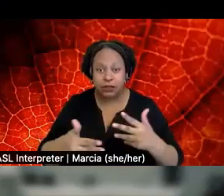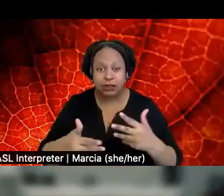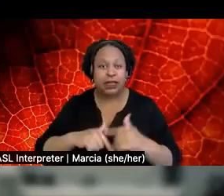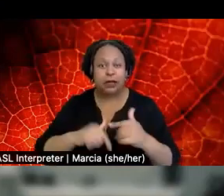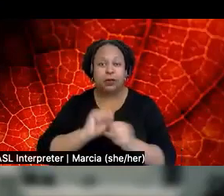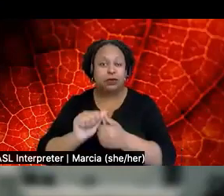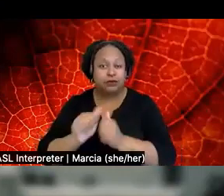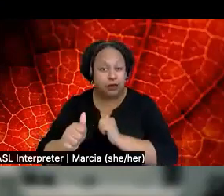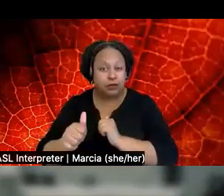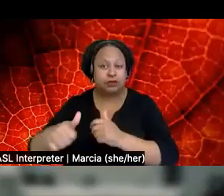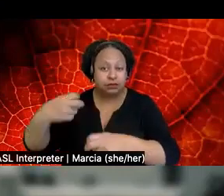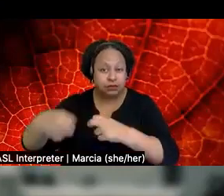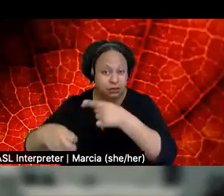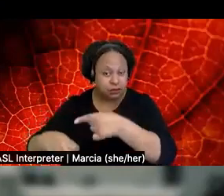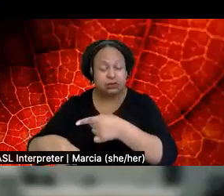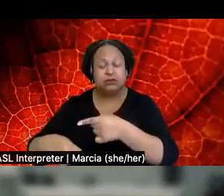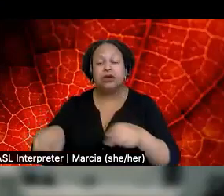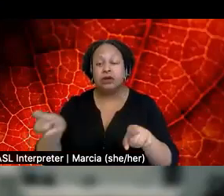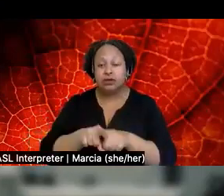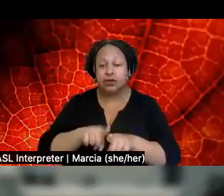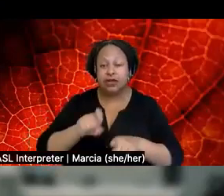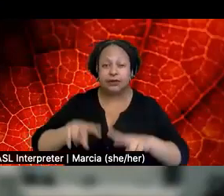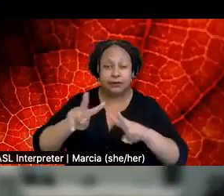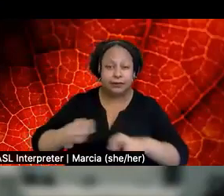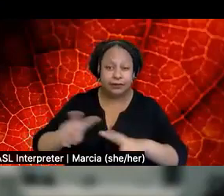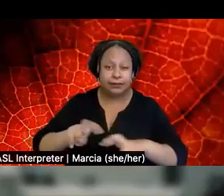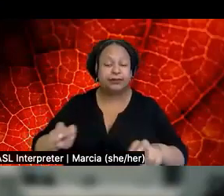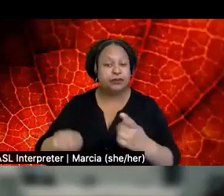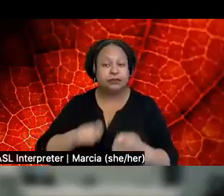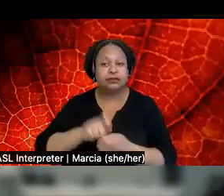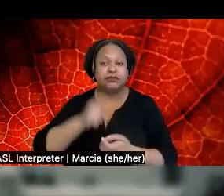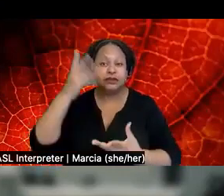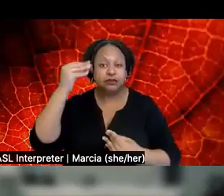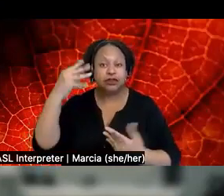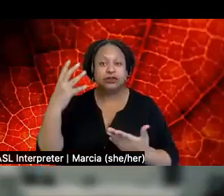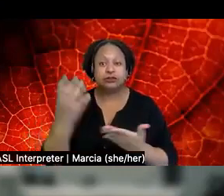And then we've also had to get the specific information as possible from the medical